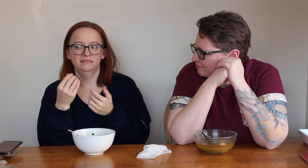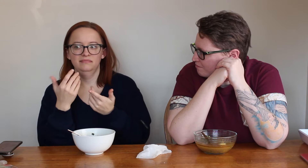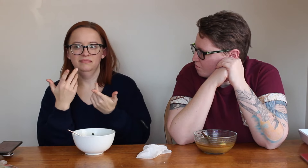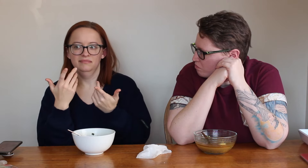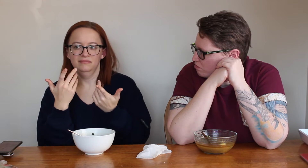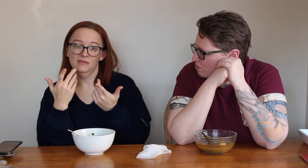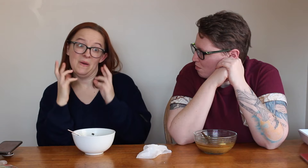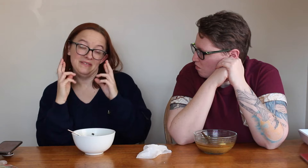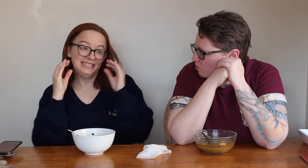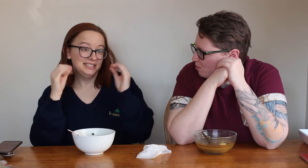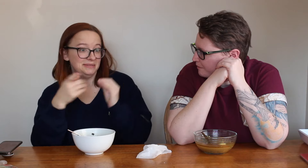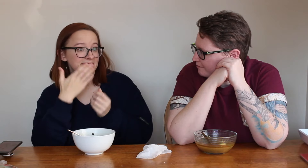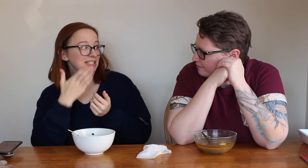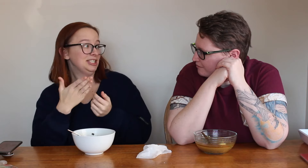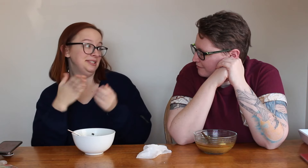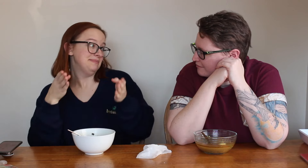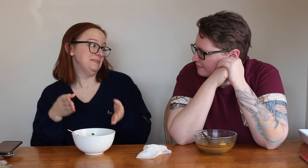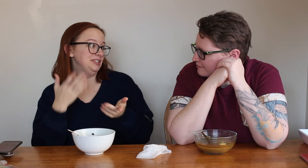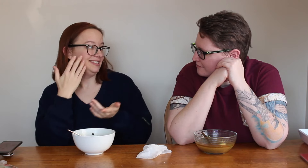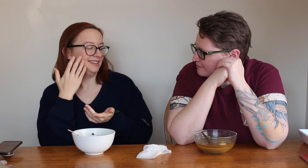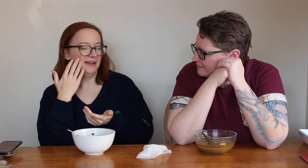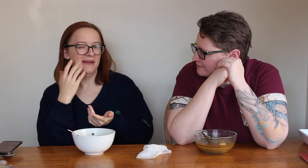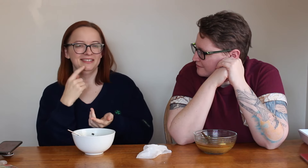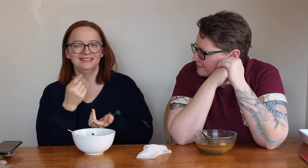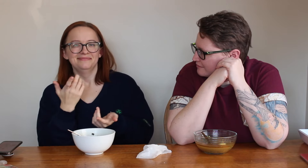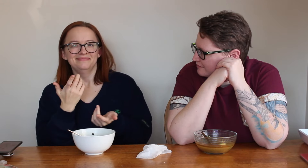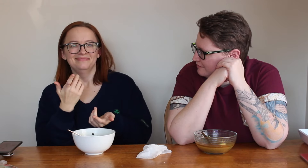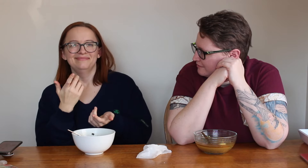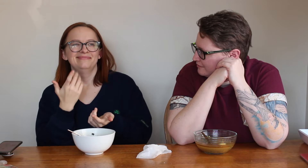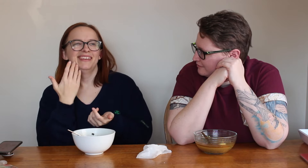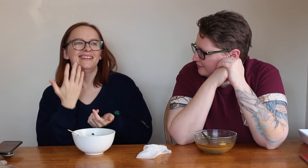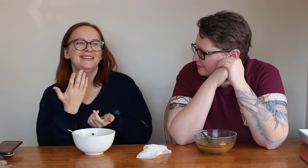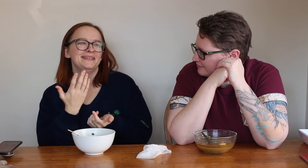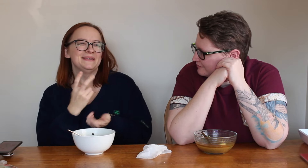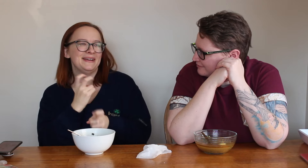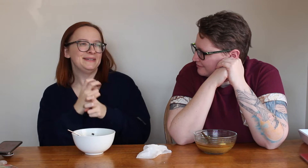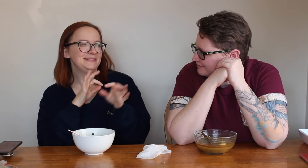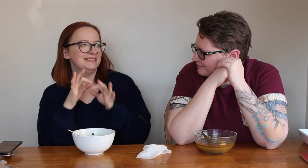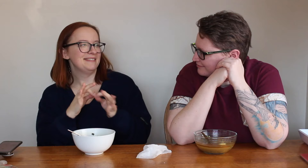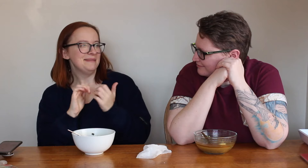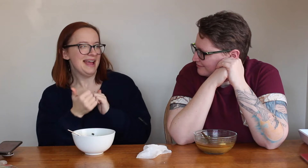Seeing him try new things and succeeding, or even you know not succeeding, everything's fine. Everything you do you see him